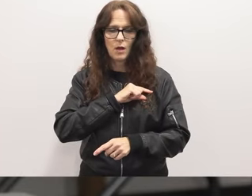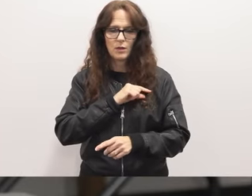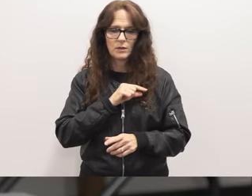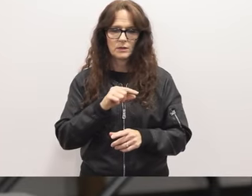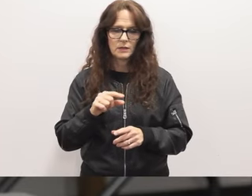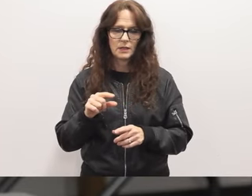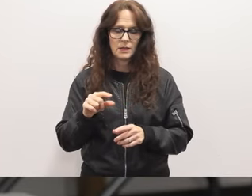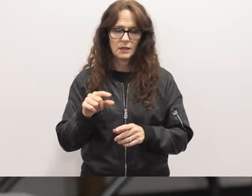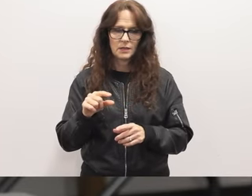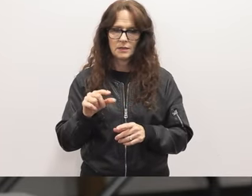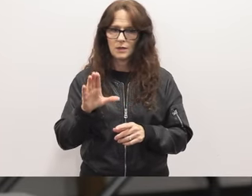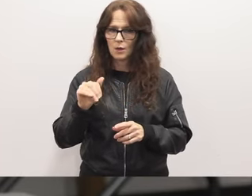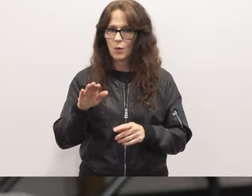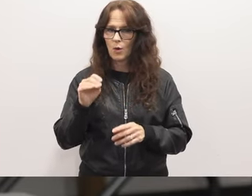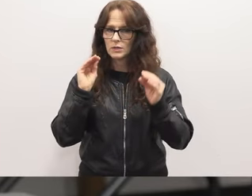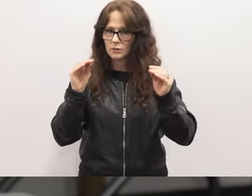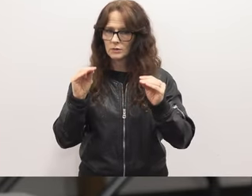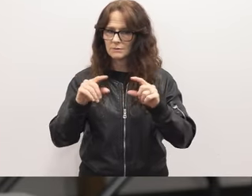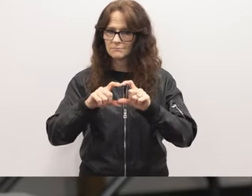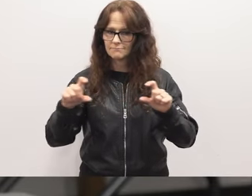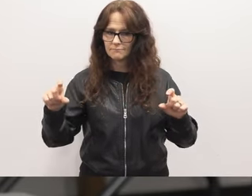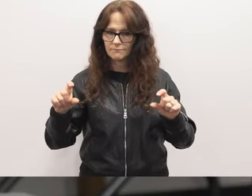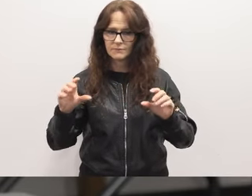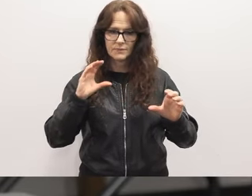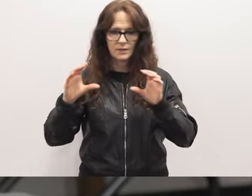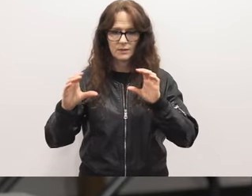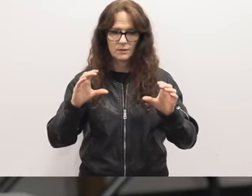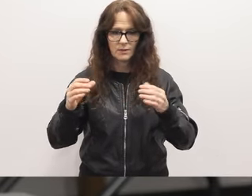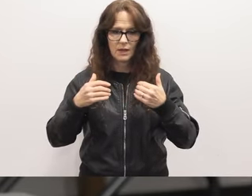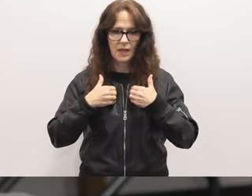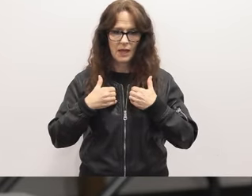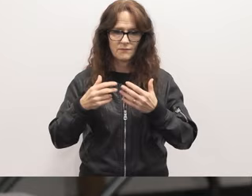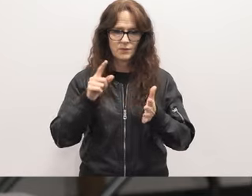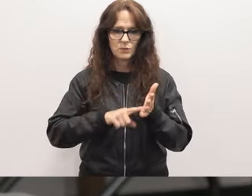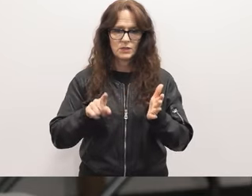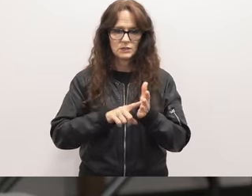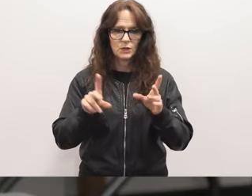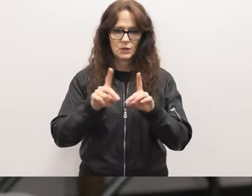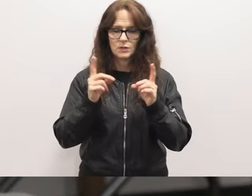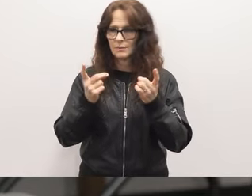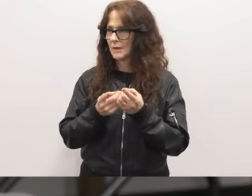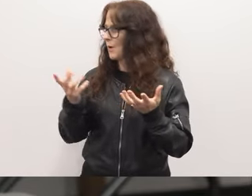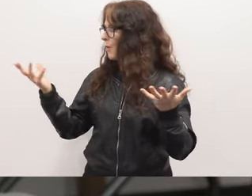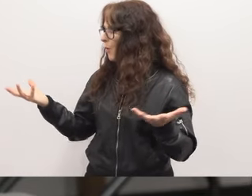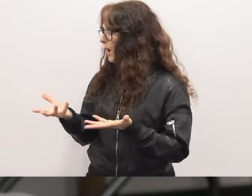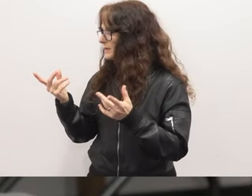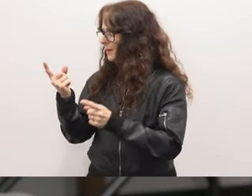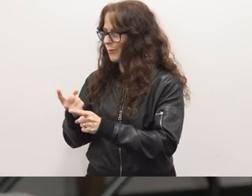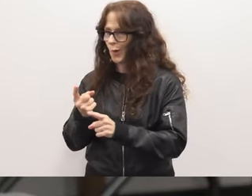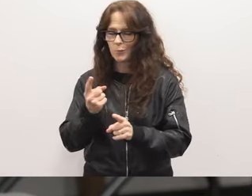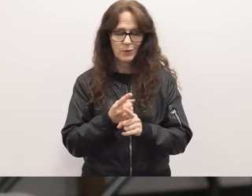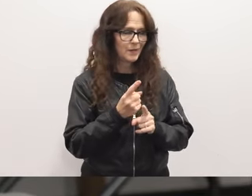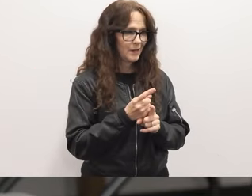But I think that was a lot of conversation that we had even in the research department. What is an appropriate metric?